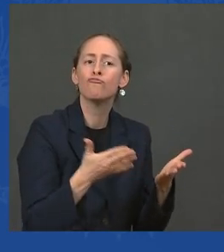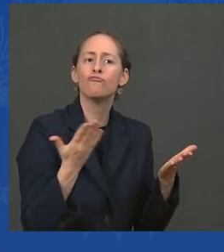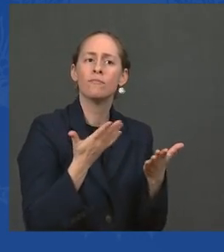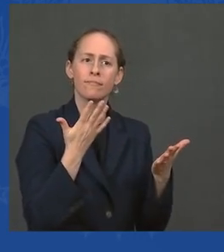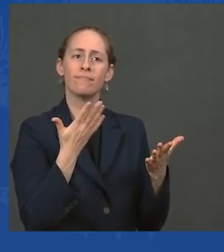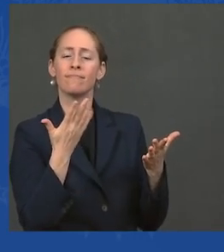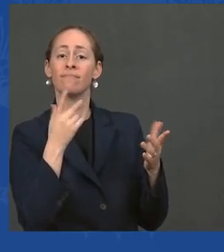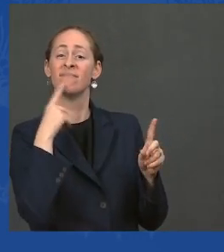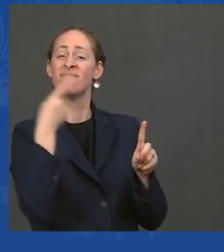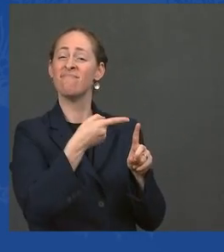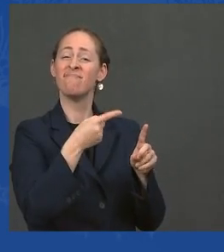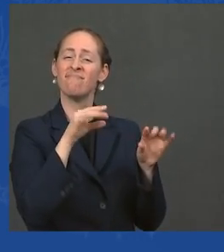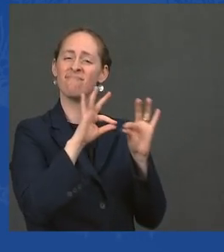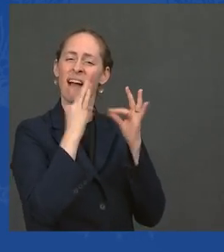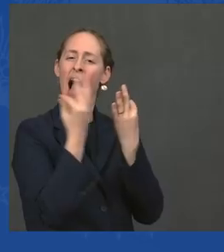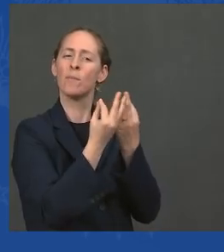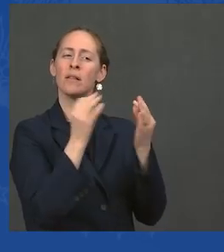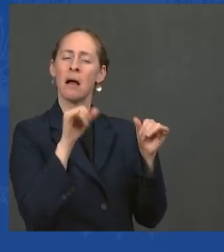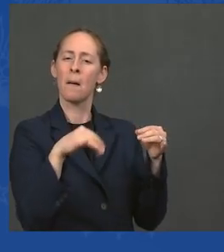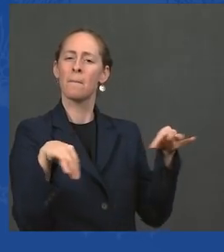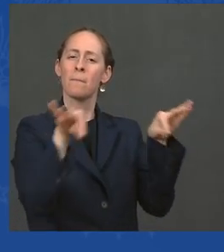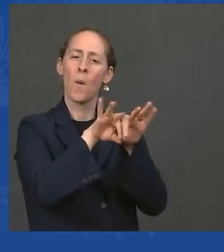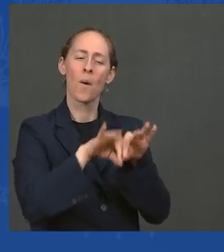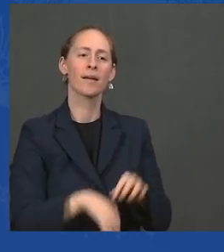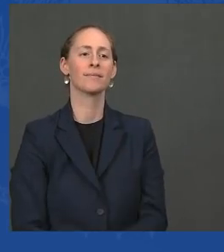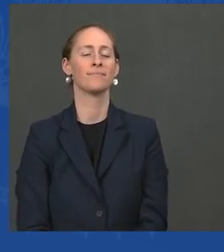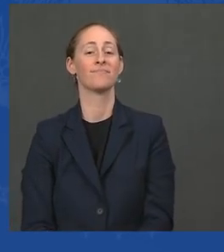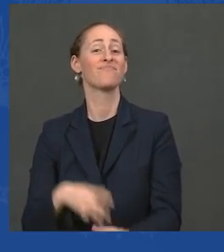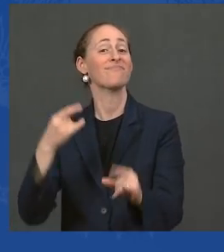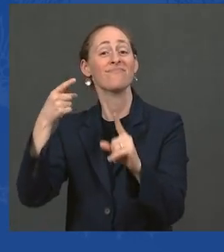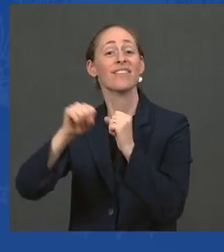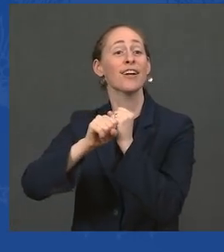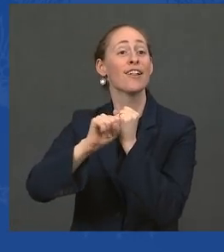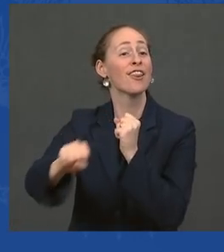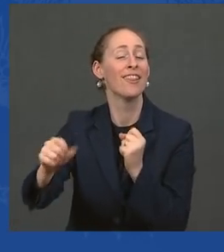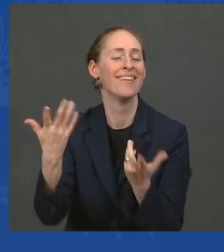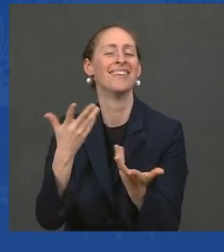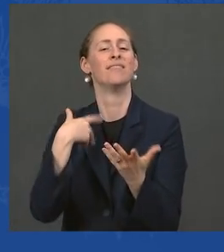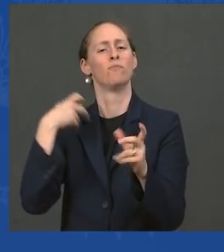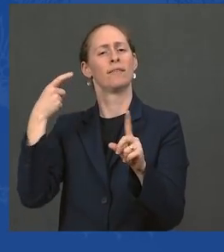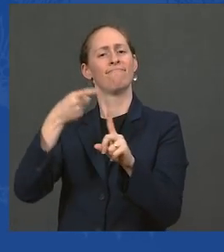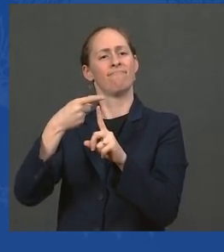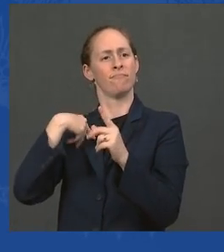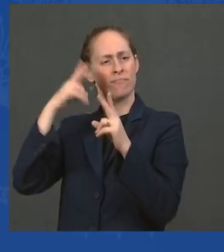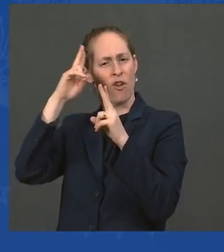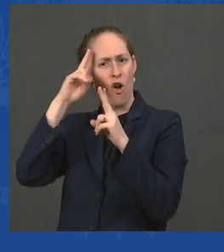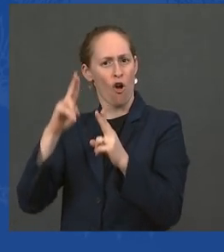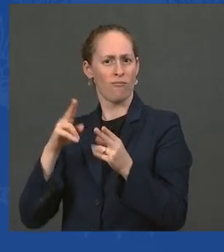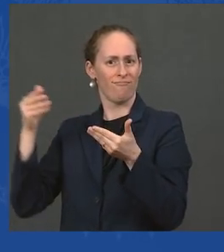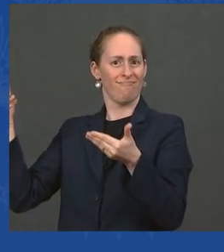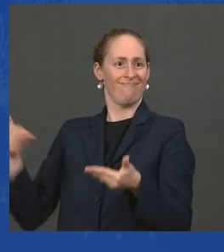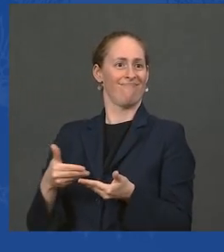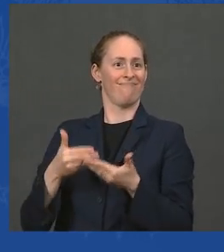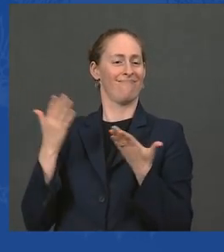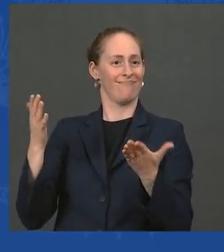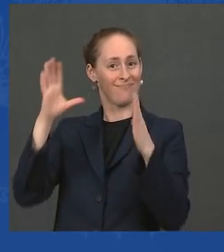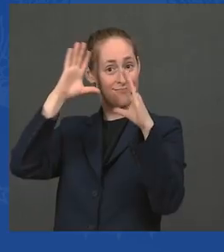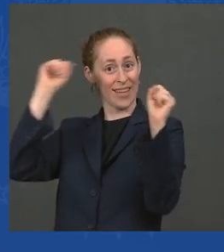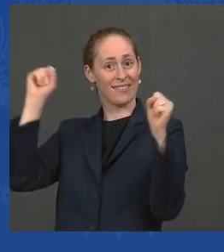and without further ado, it's my honor and my privilege to introduce to all of you, the president of the United States of America.